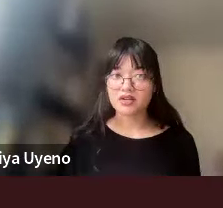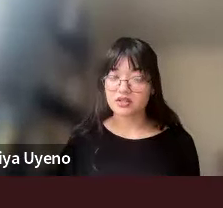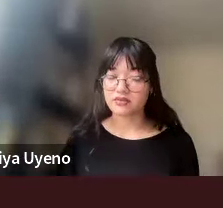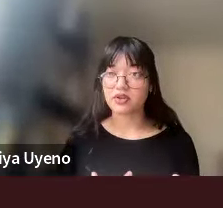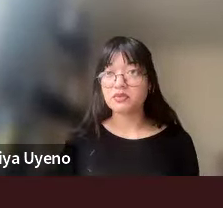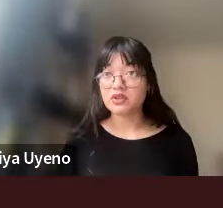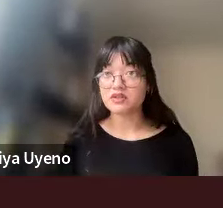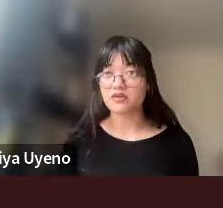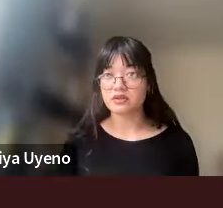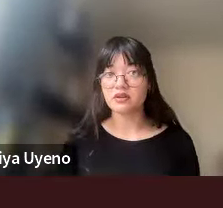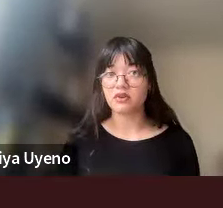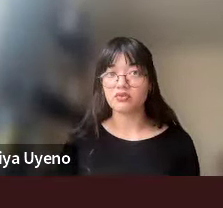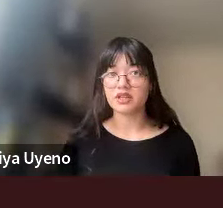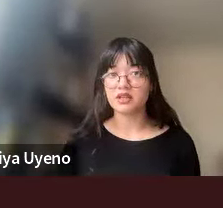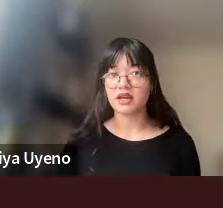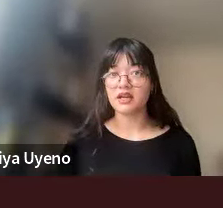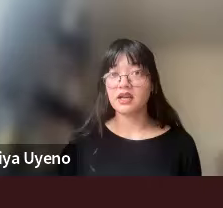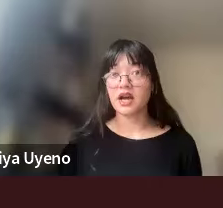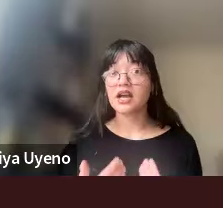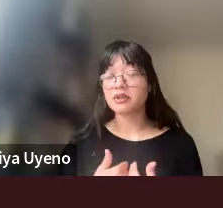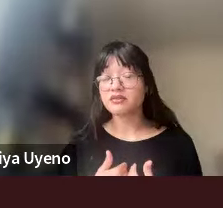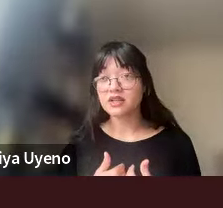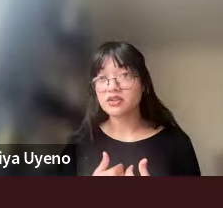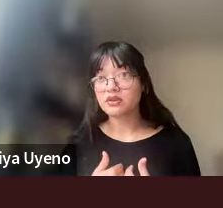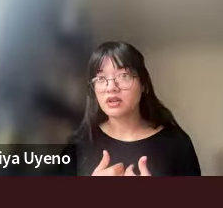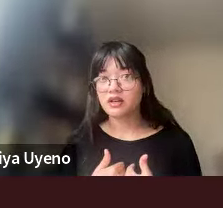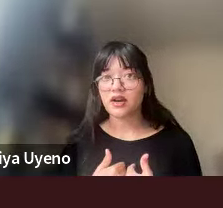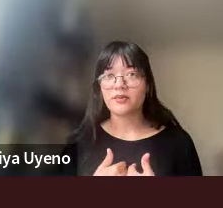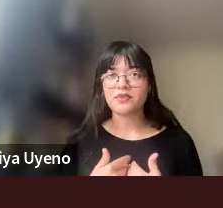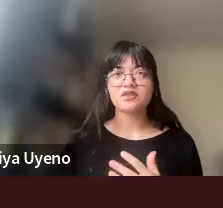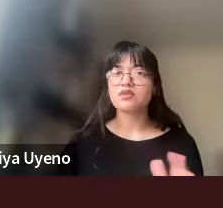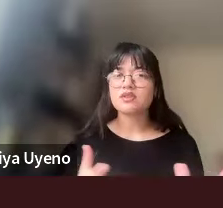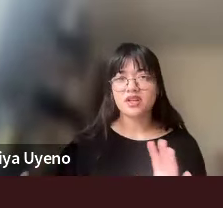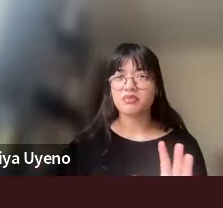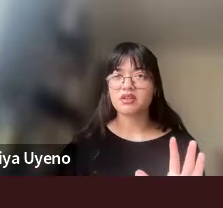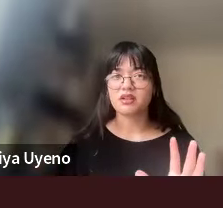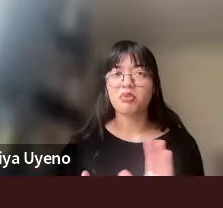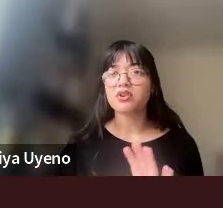passion for community service and involvement that I really value. The students champion,